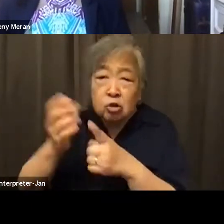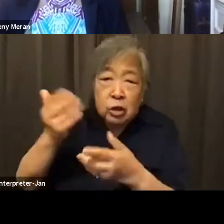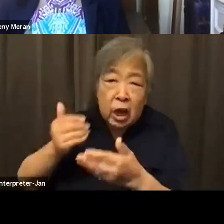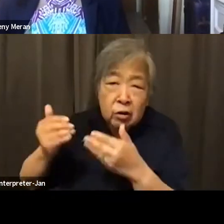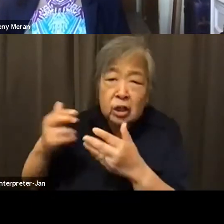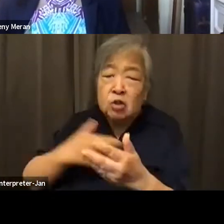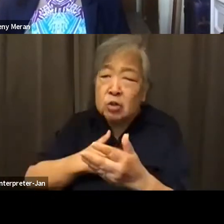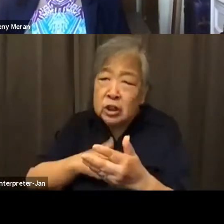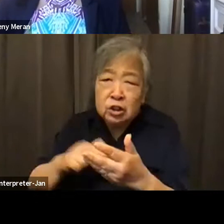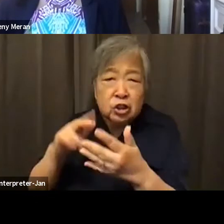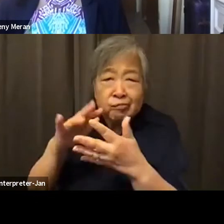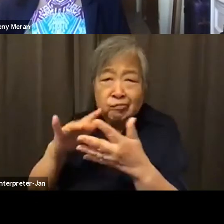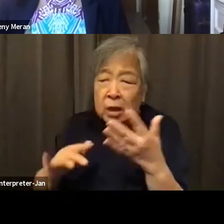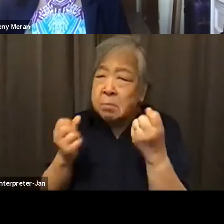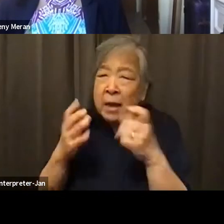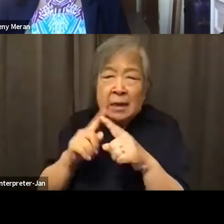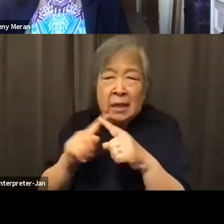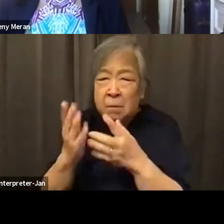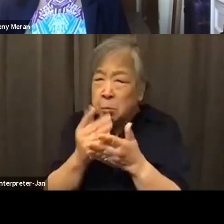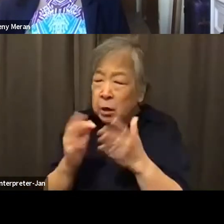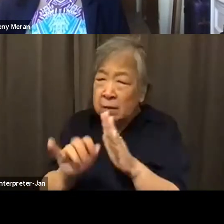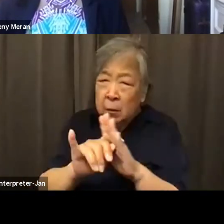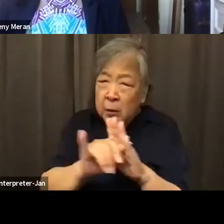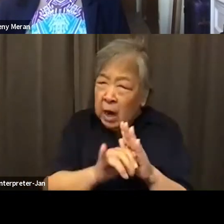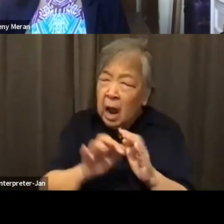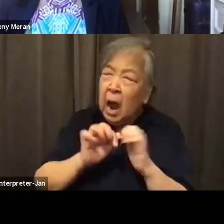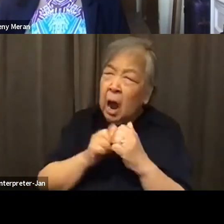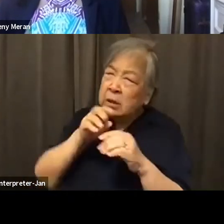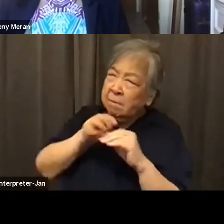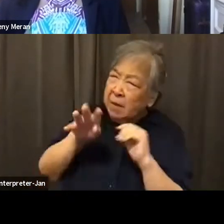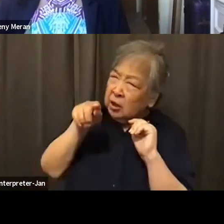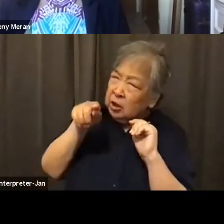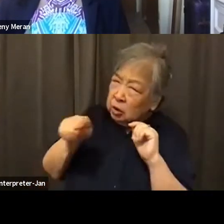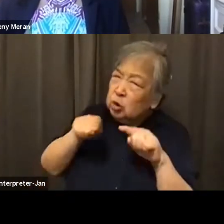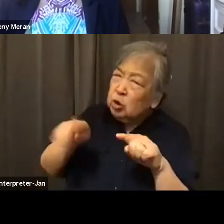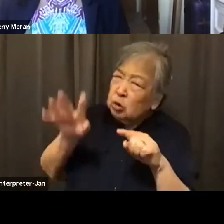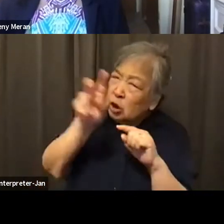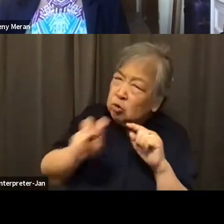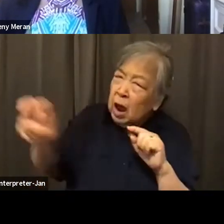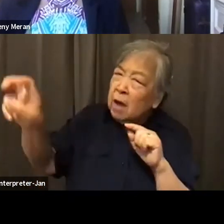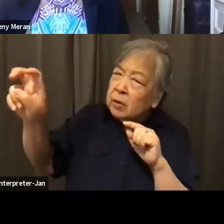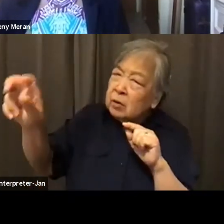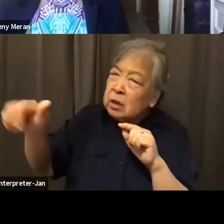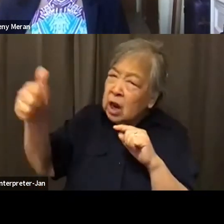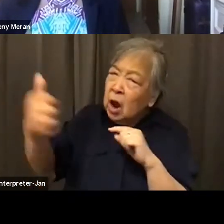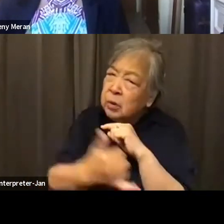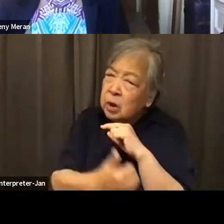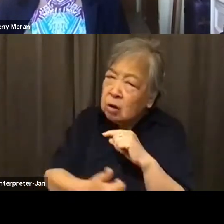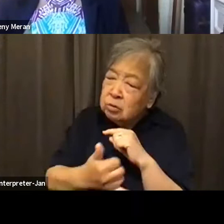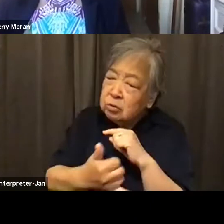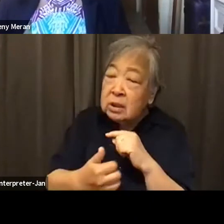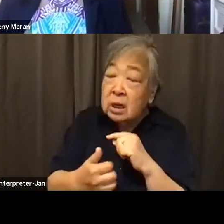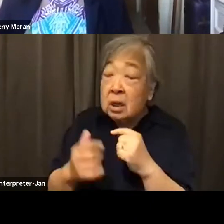more, all while traveling abroad. And some of their stories, I'm excited to share, are going to appear in an upcoming edition